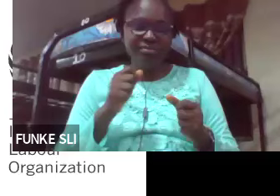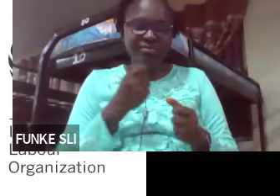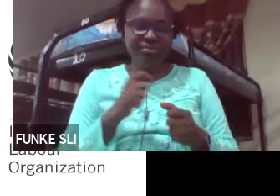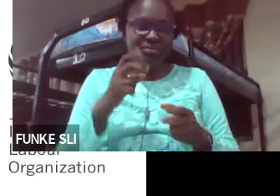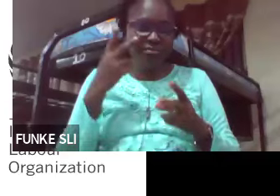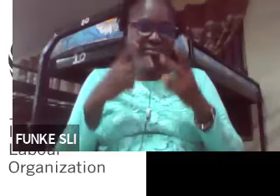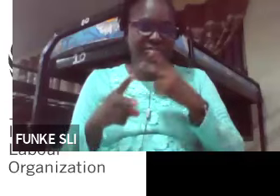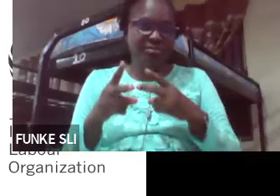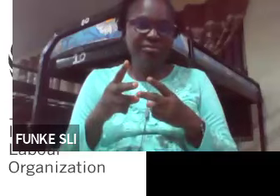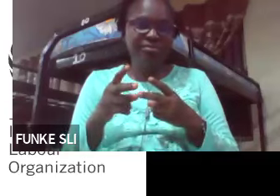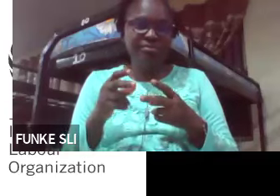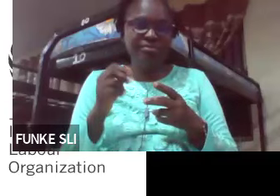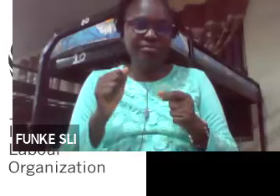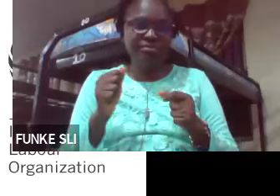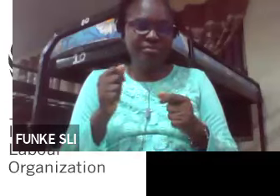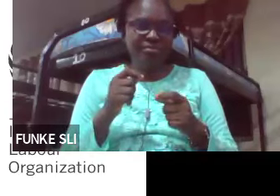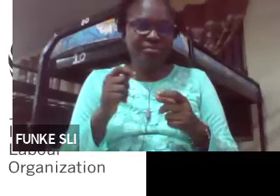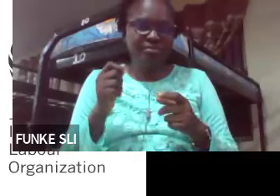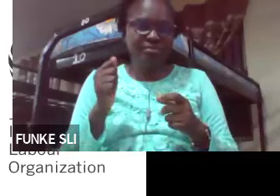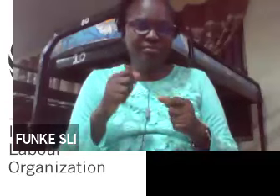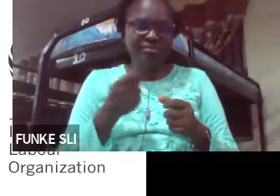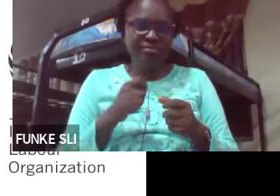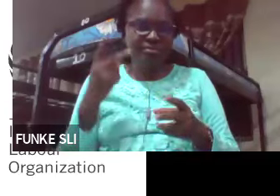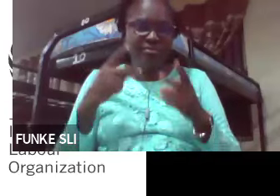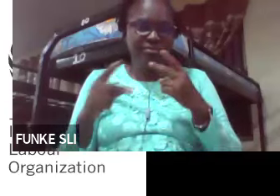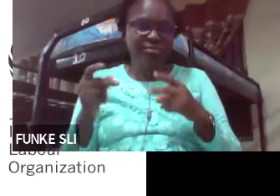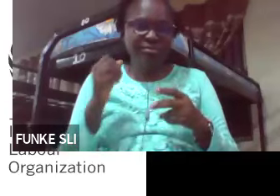Dotun Akinseinde: Okay. Esther Isaac Chidera: Okay, sir. Okay, sir, I will do. I will do that.